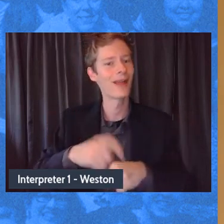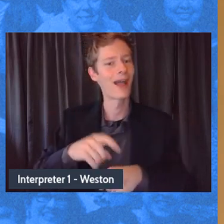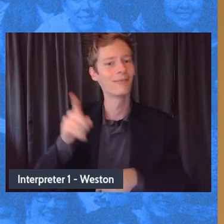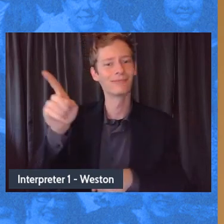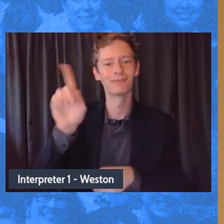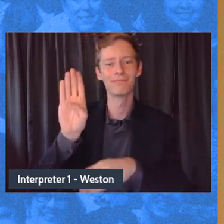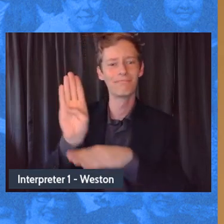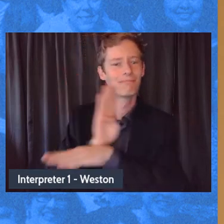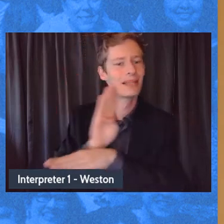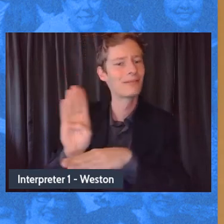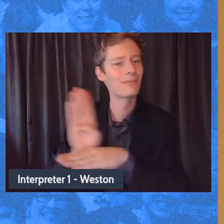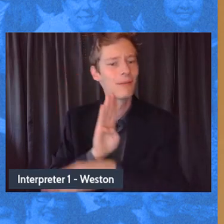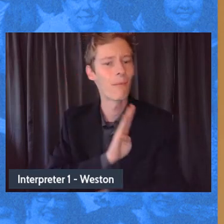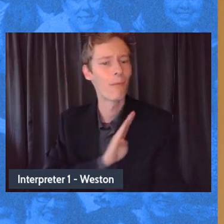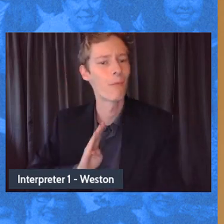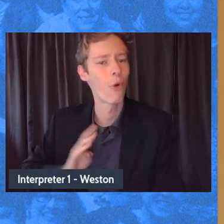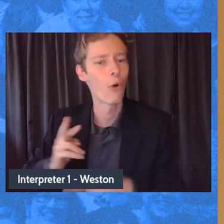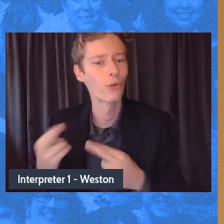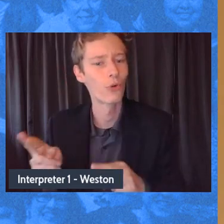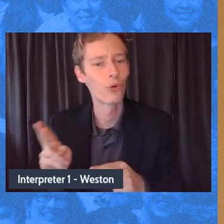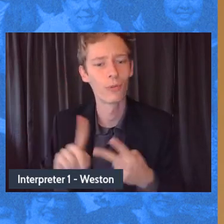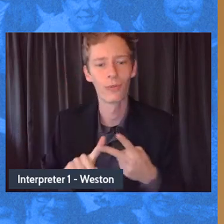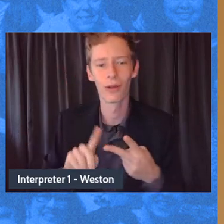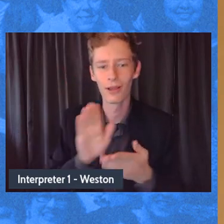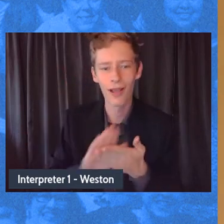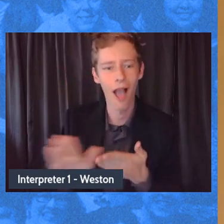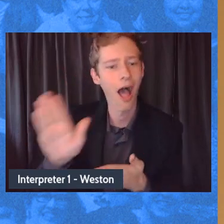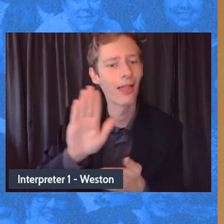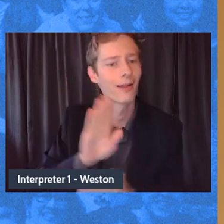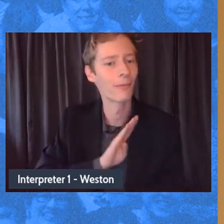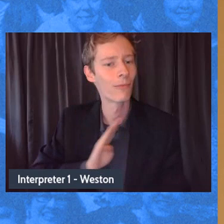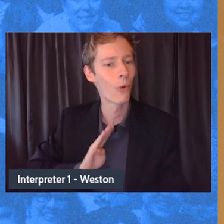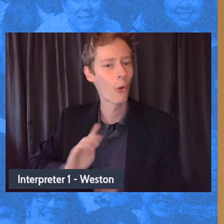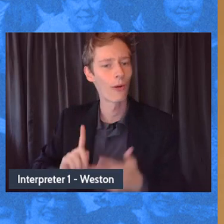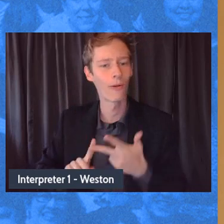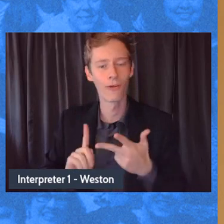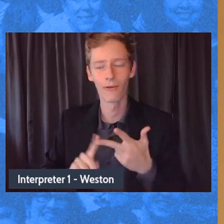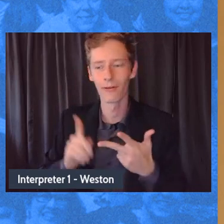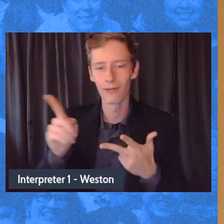and so much more to reflect this. I always say, you can't be what you can't see.